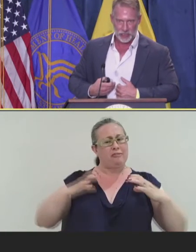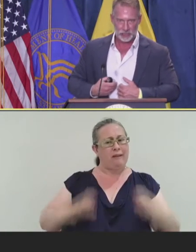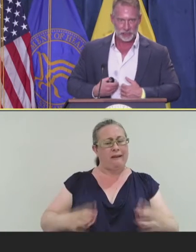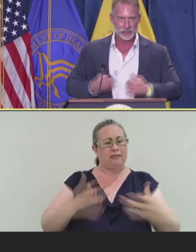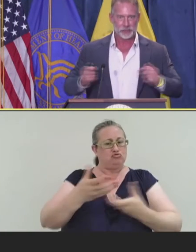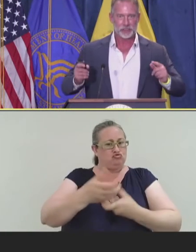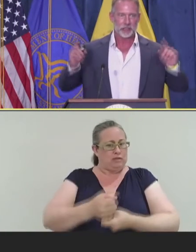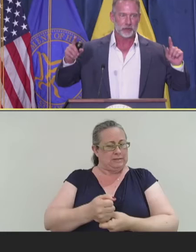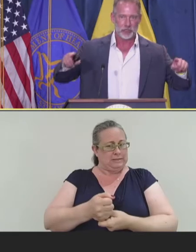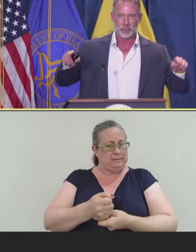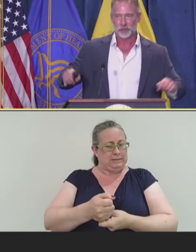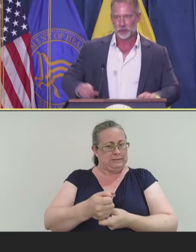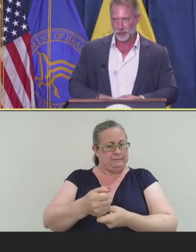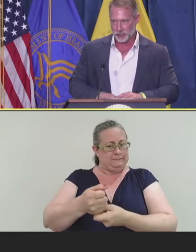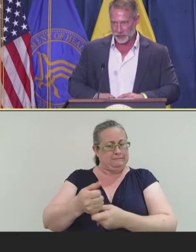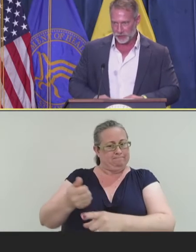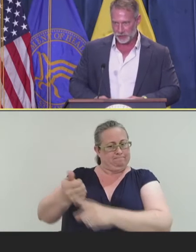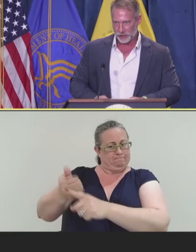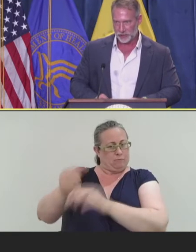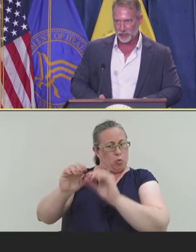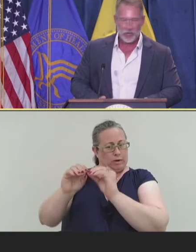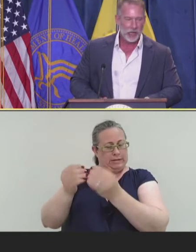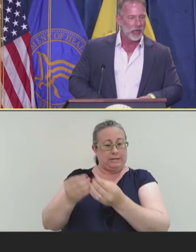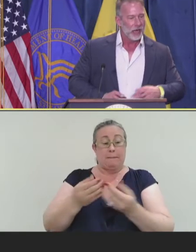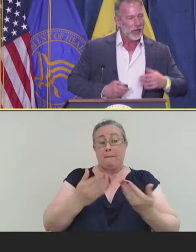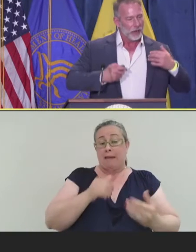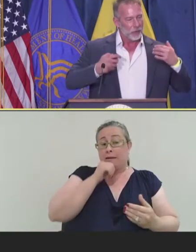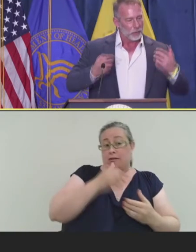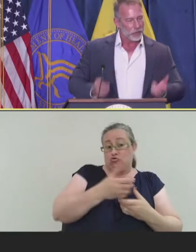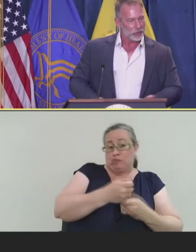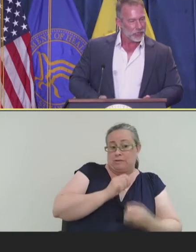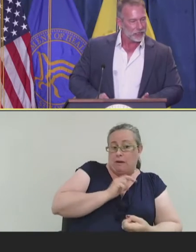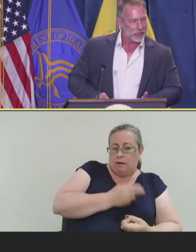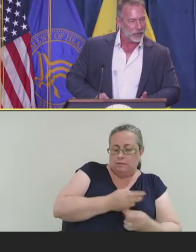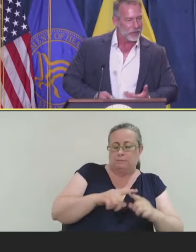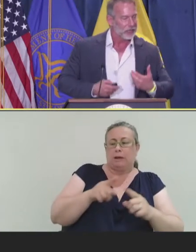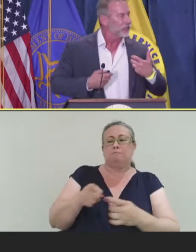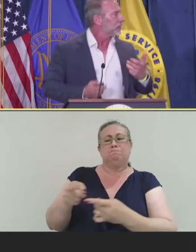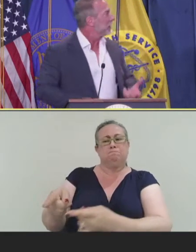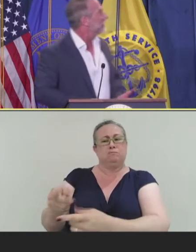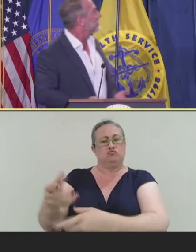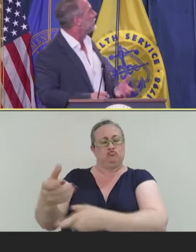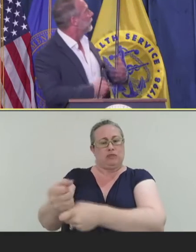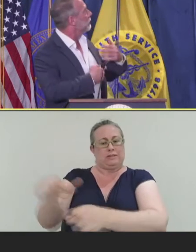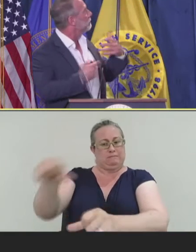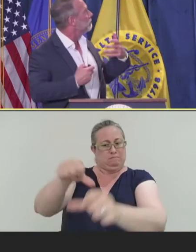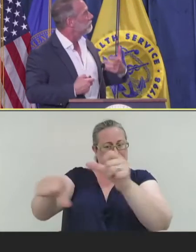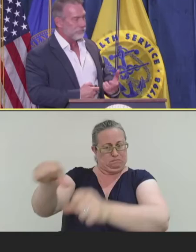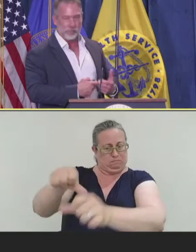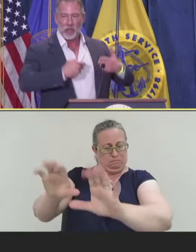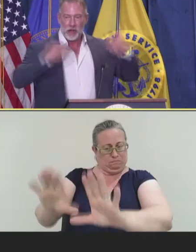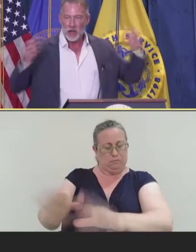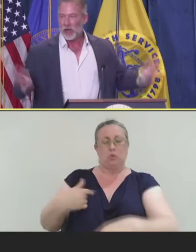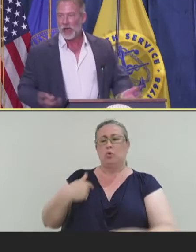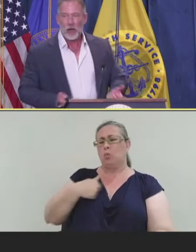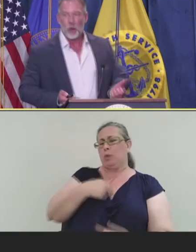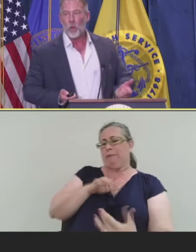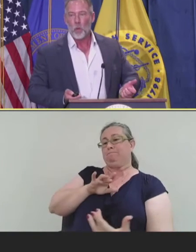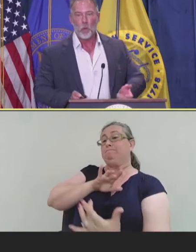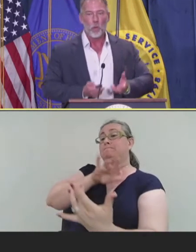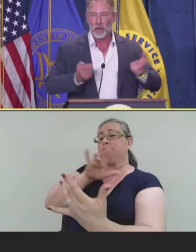us, but they trust those organizations. And we reached out to them and said, you know, "We need